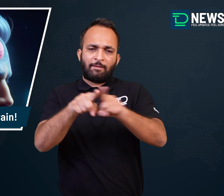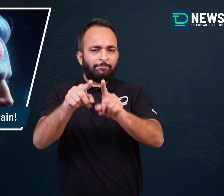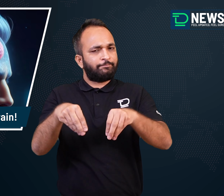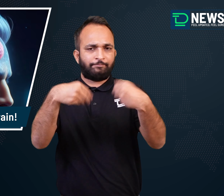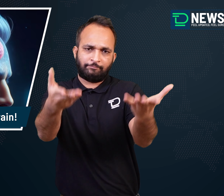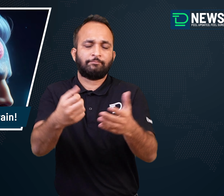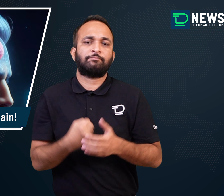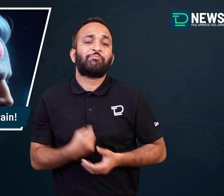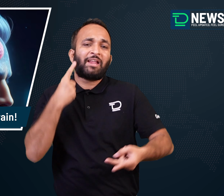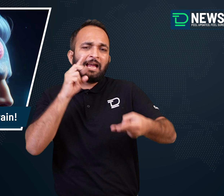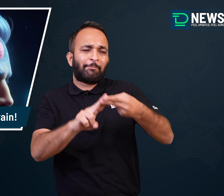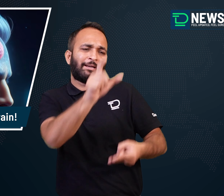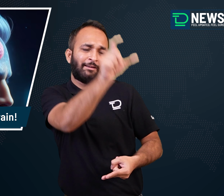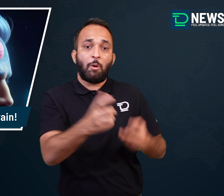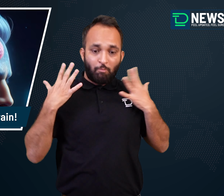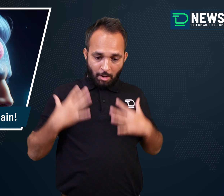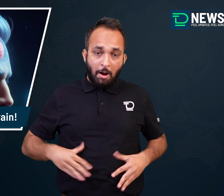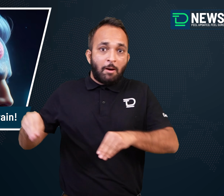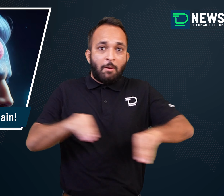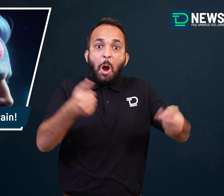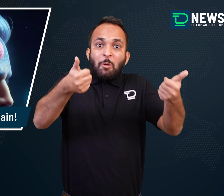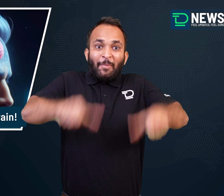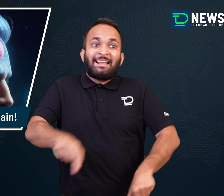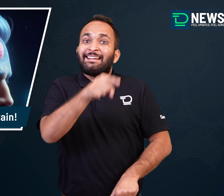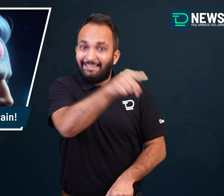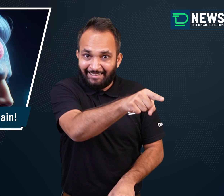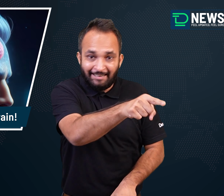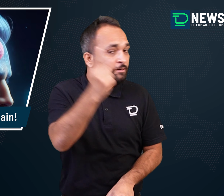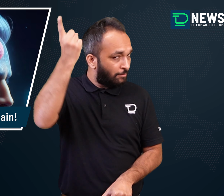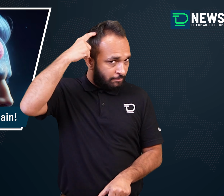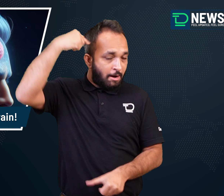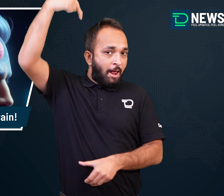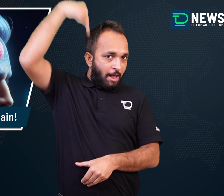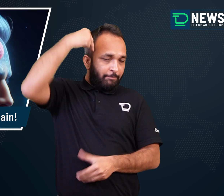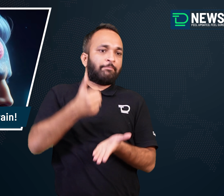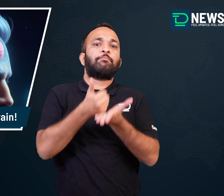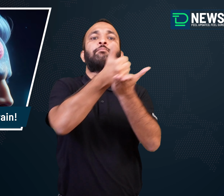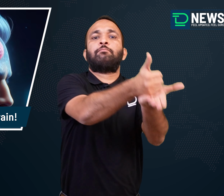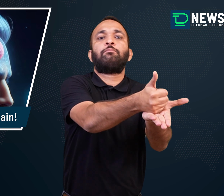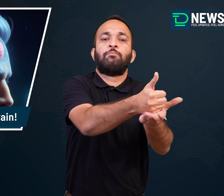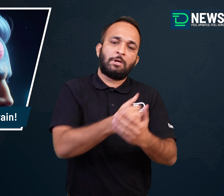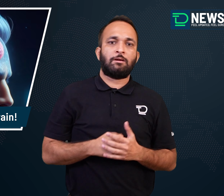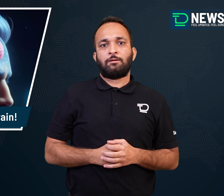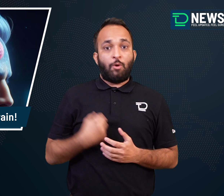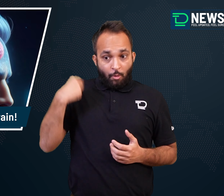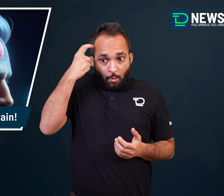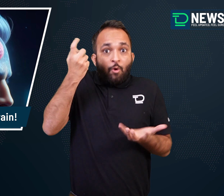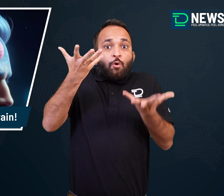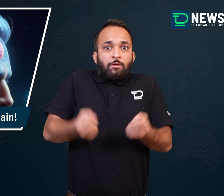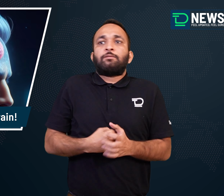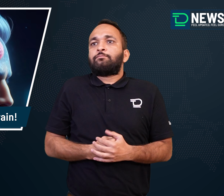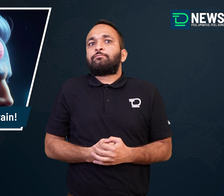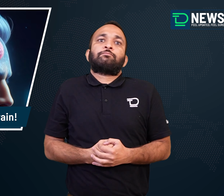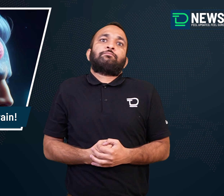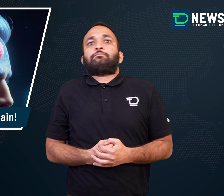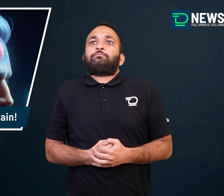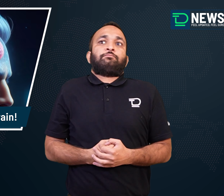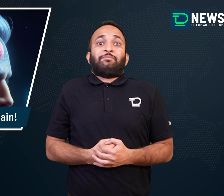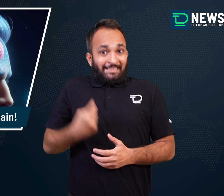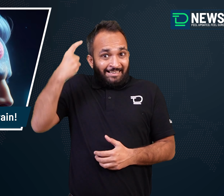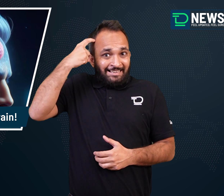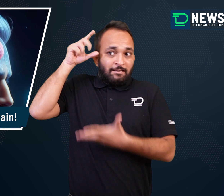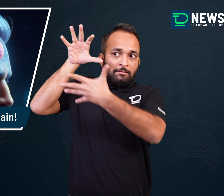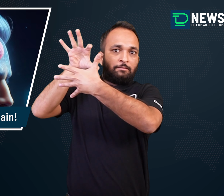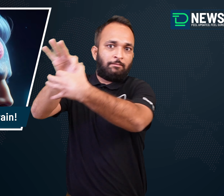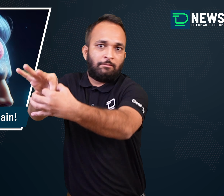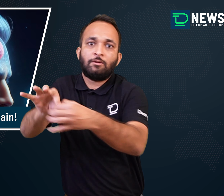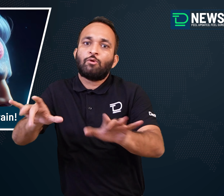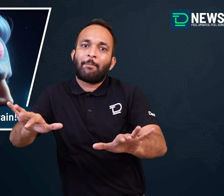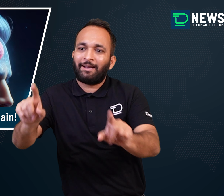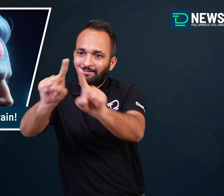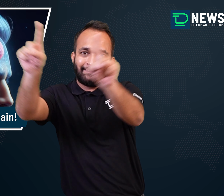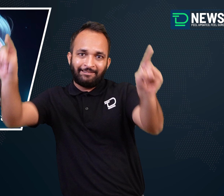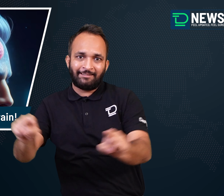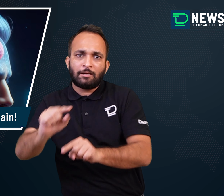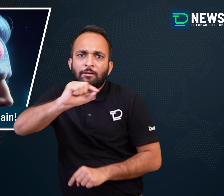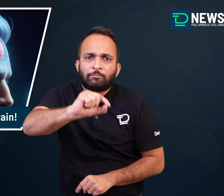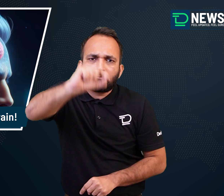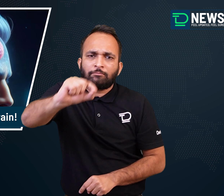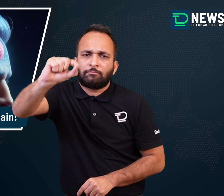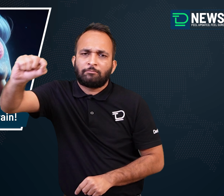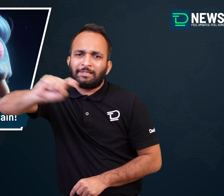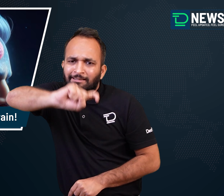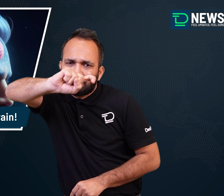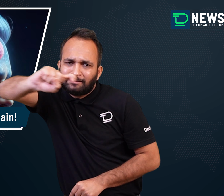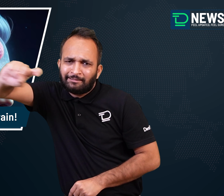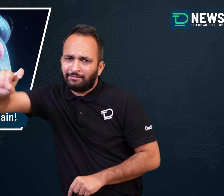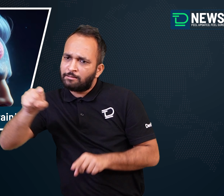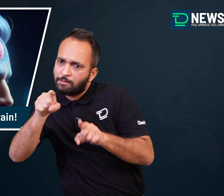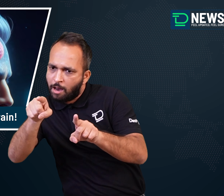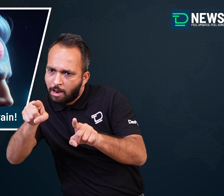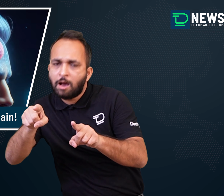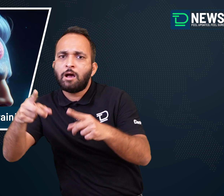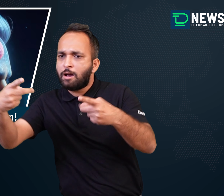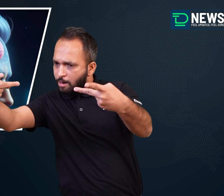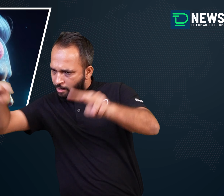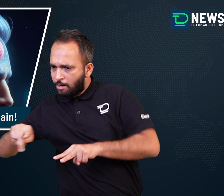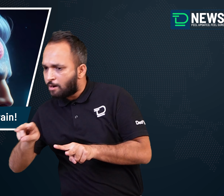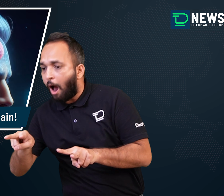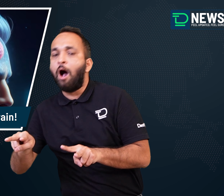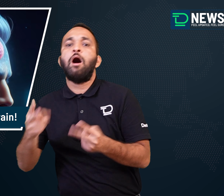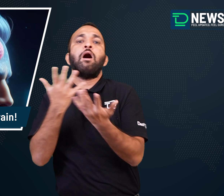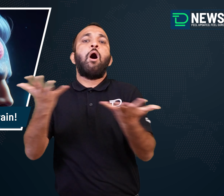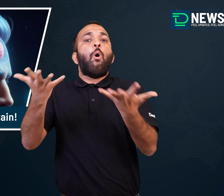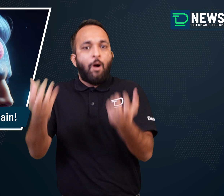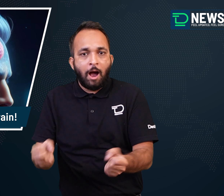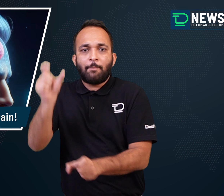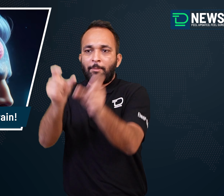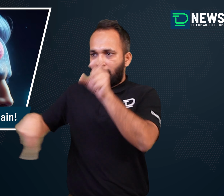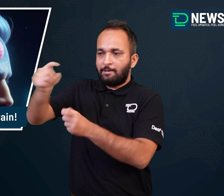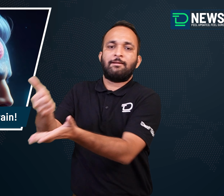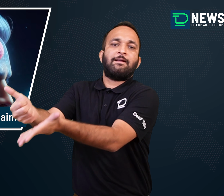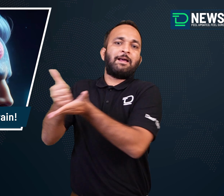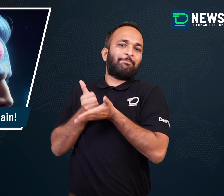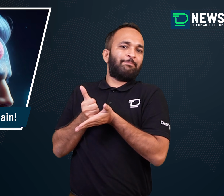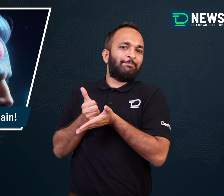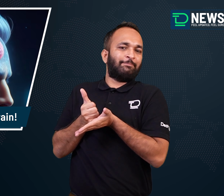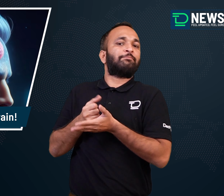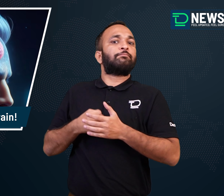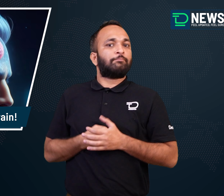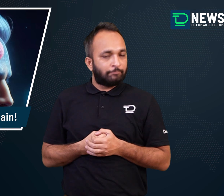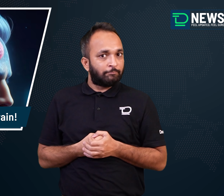For example, if a person is completely paralysed but his brain is working, then this chip operates like a computer.